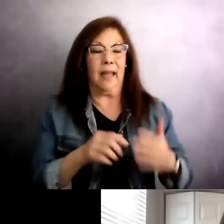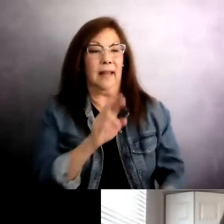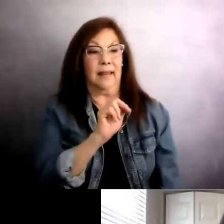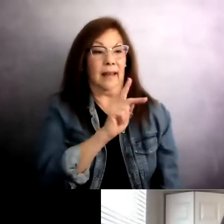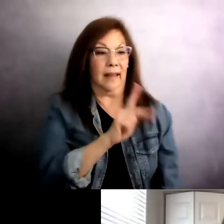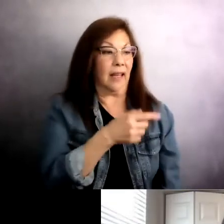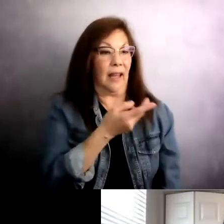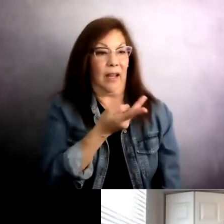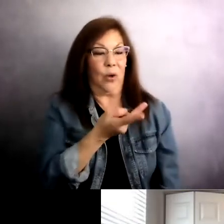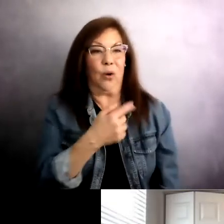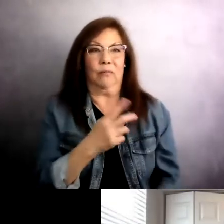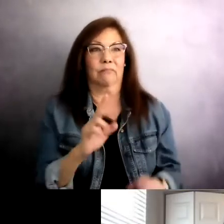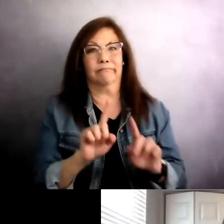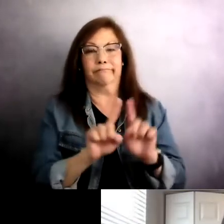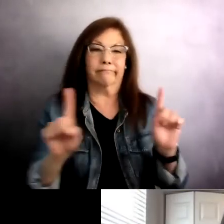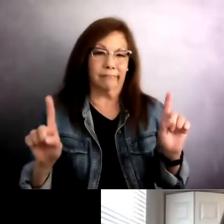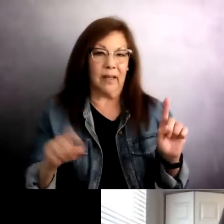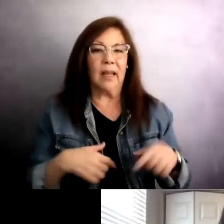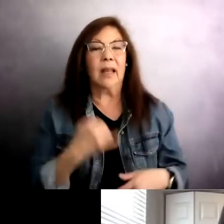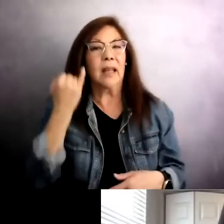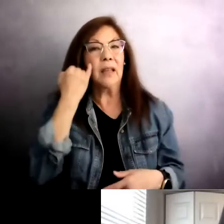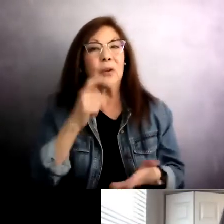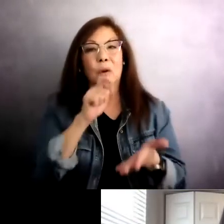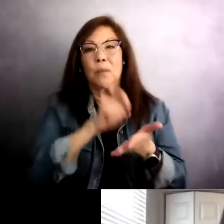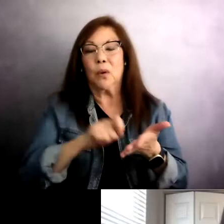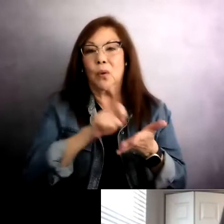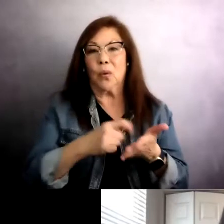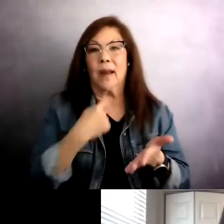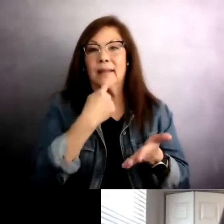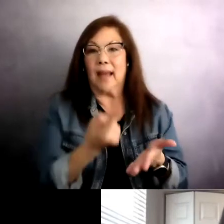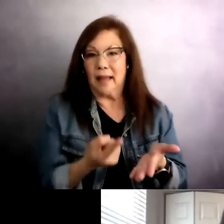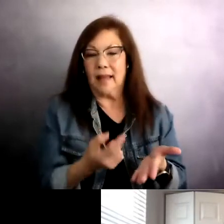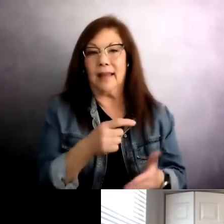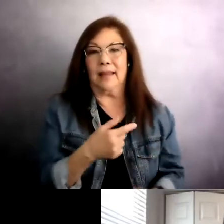And it seems to me that if you're going to write a retelling of the great Gatsby, without